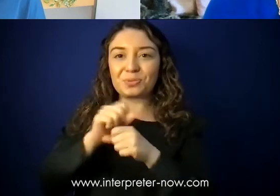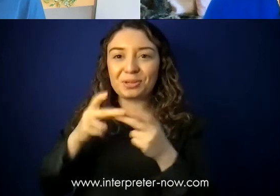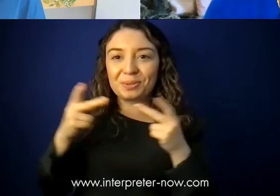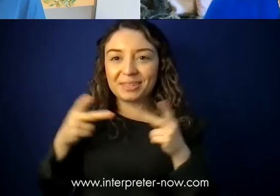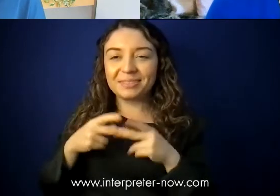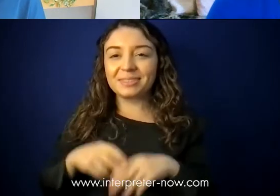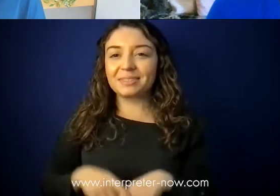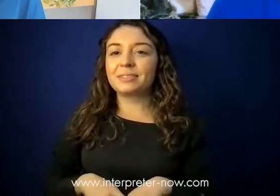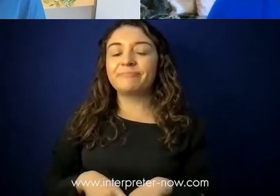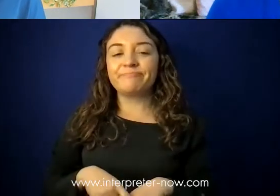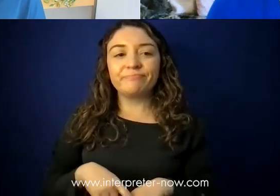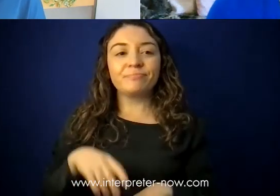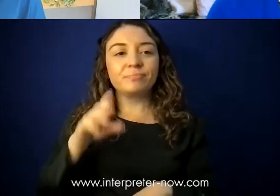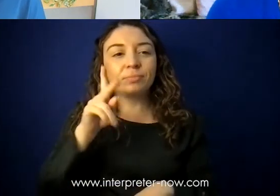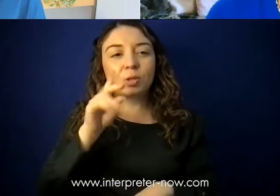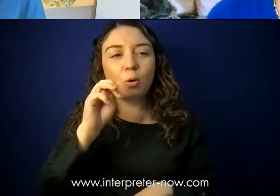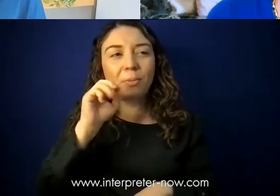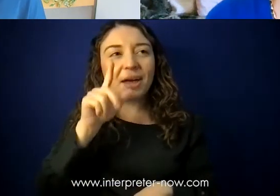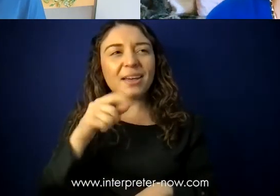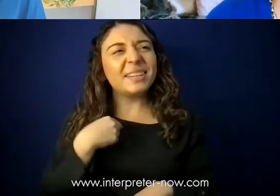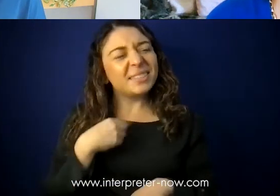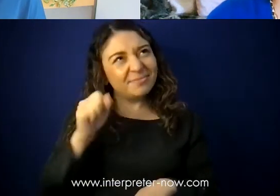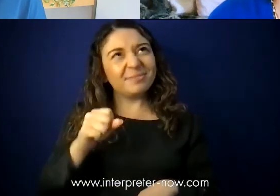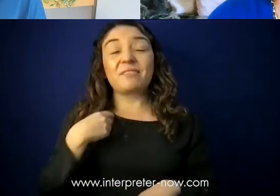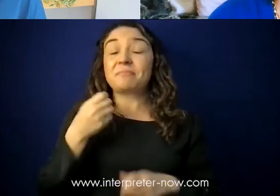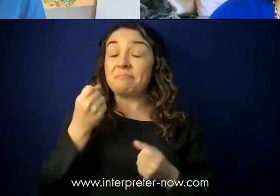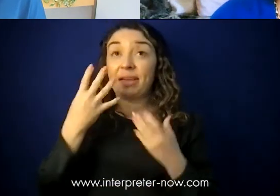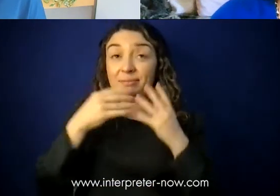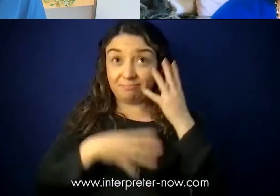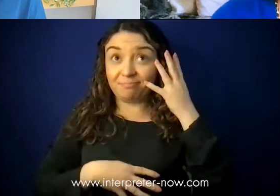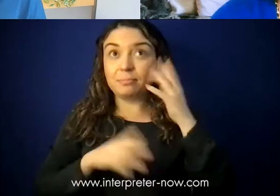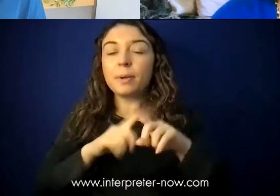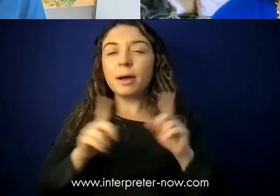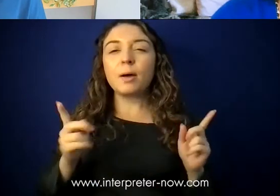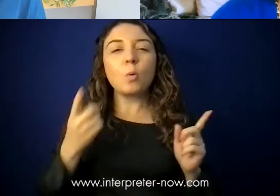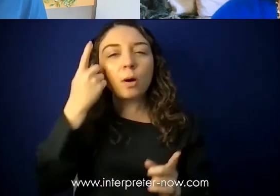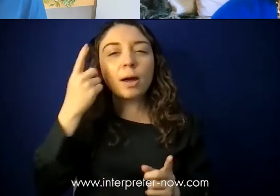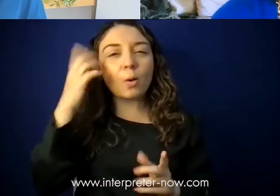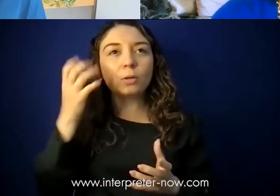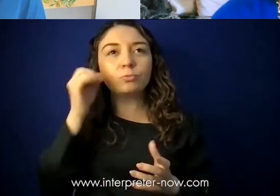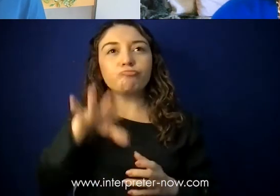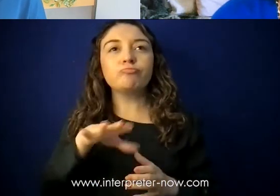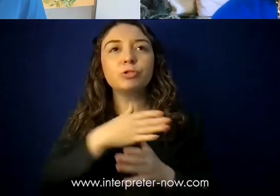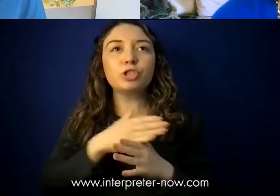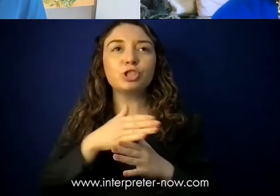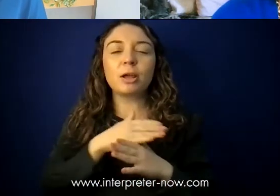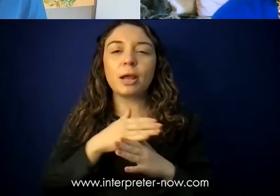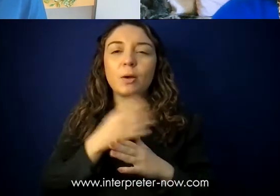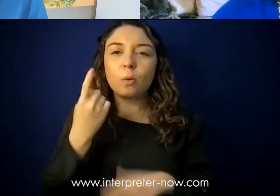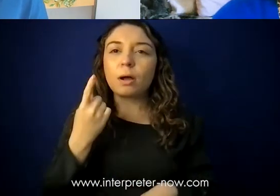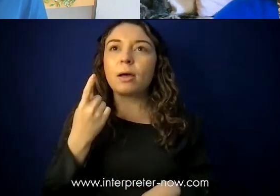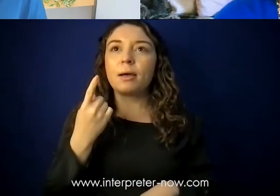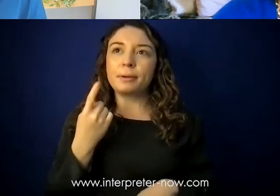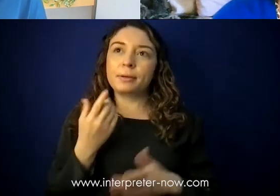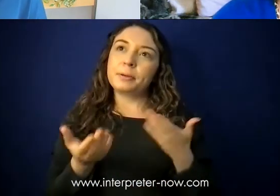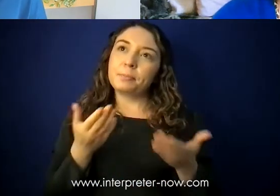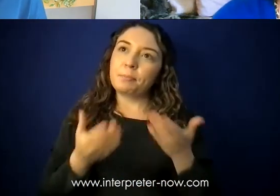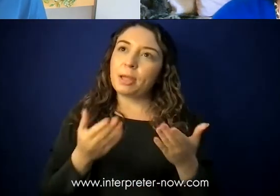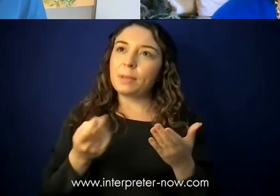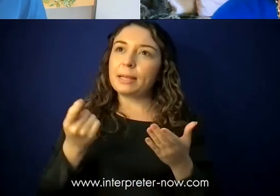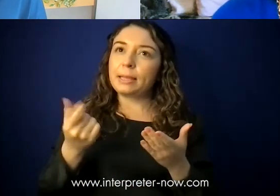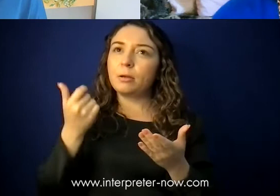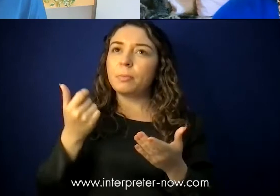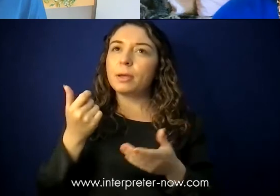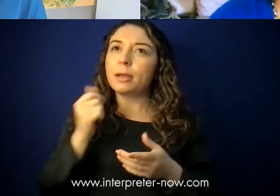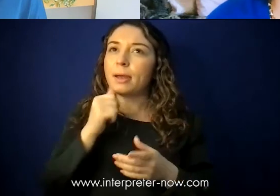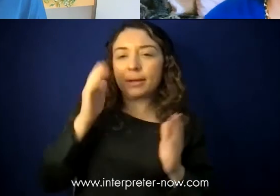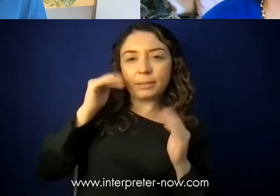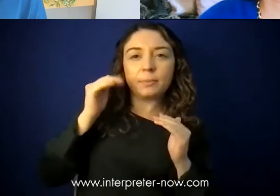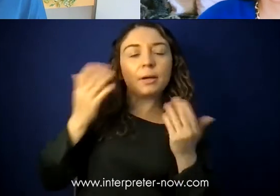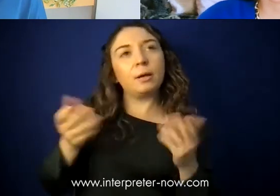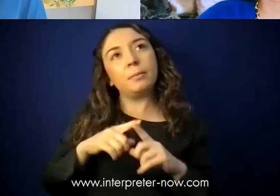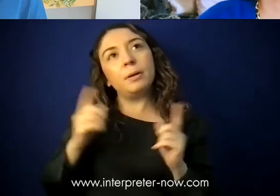I'm going to share one that I think is maybe a little bit outside the box, but it's one